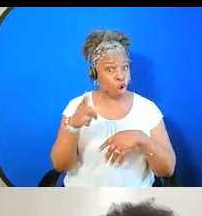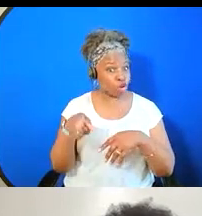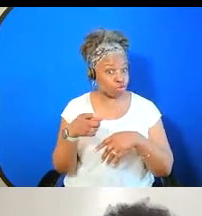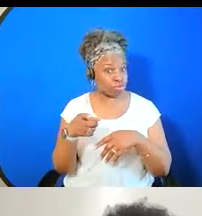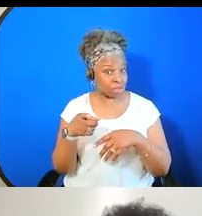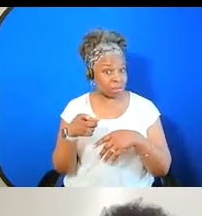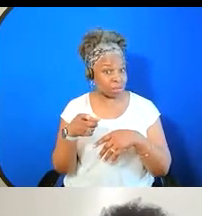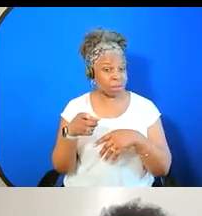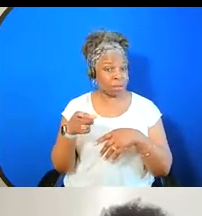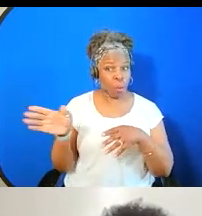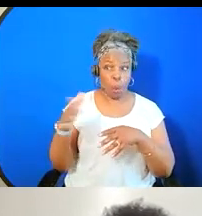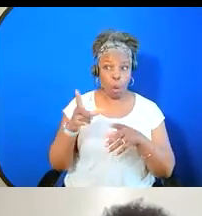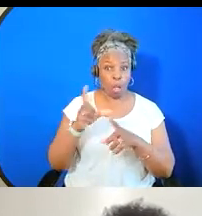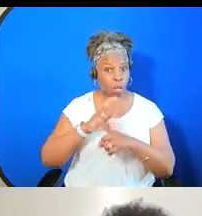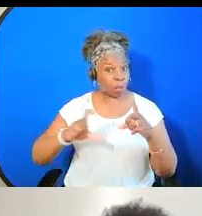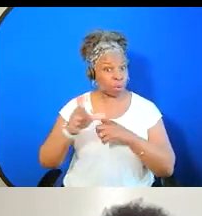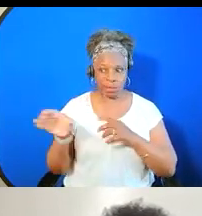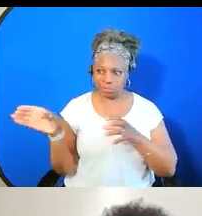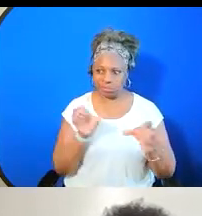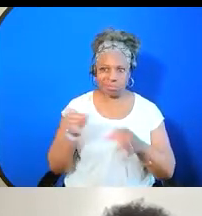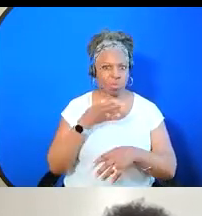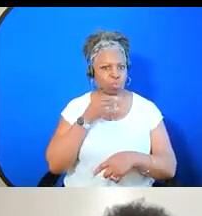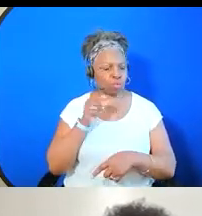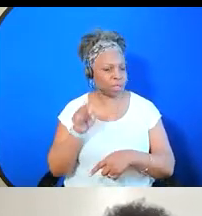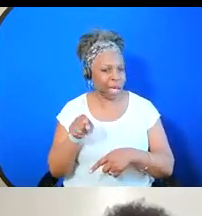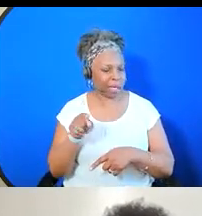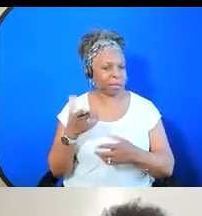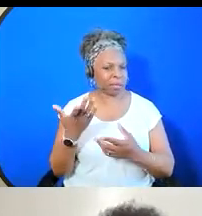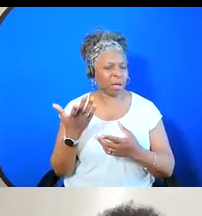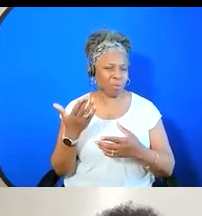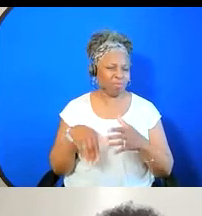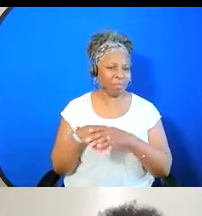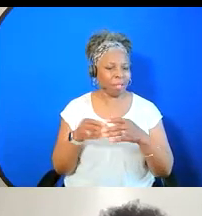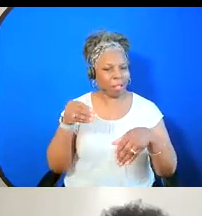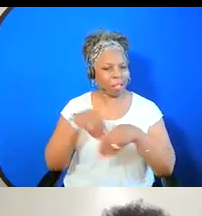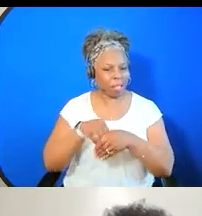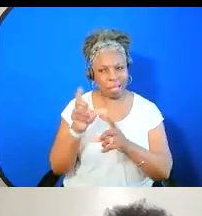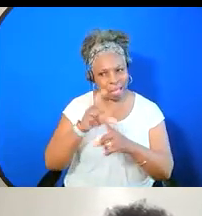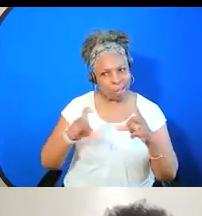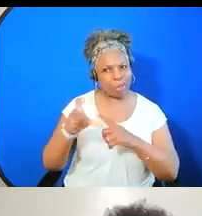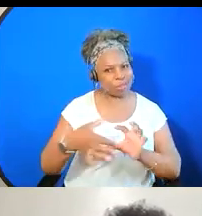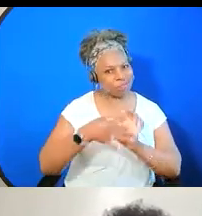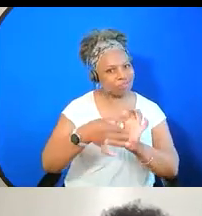So, we have sort of a built-in engagement with the, with the community by, you know,